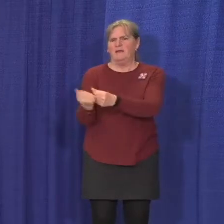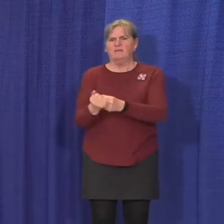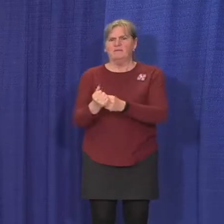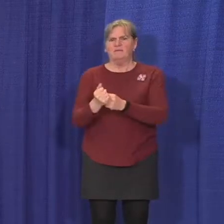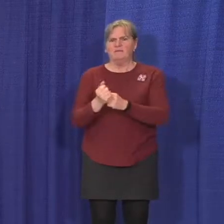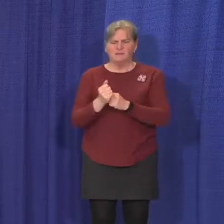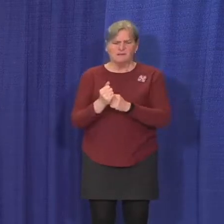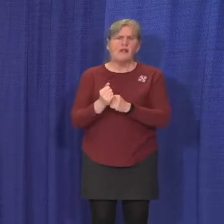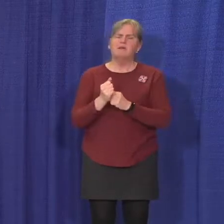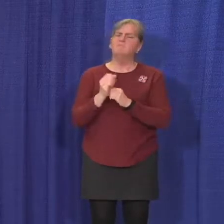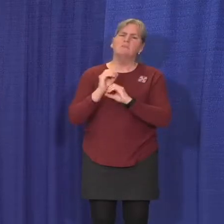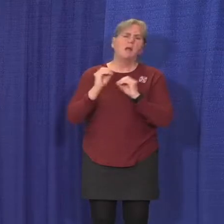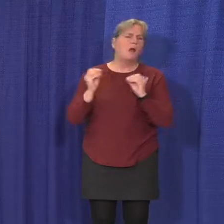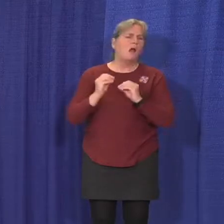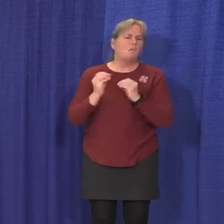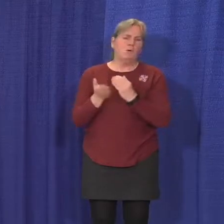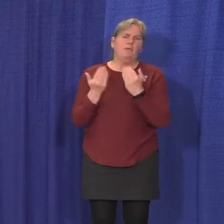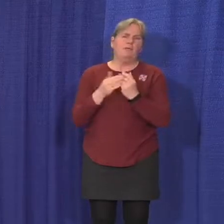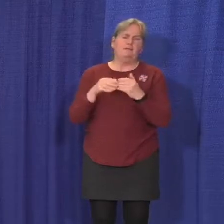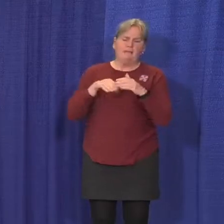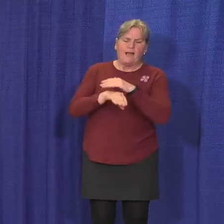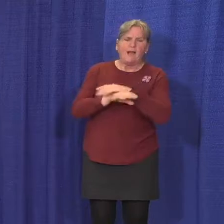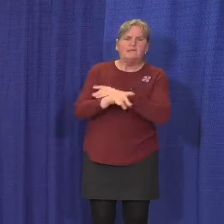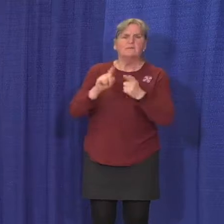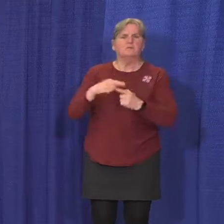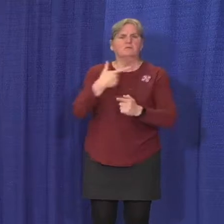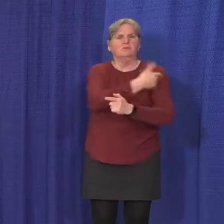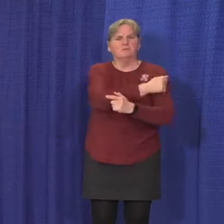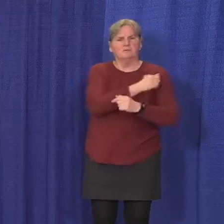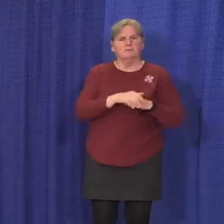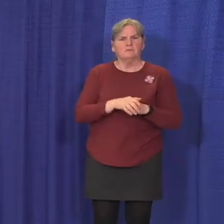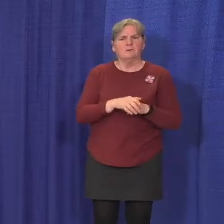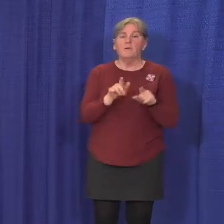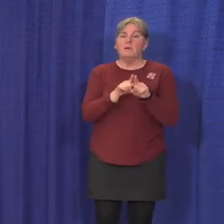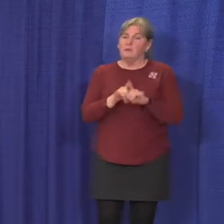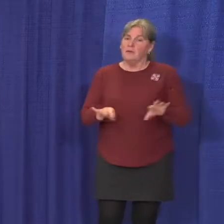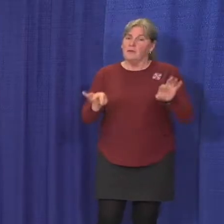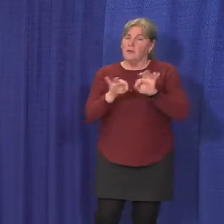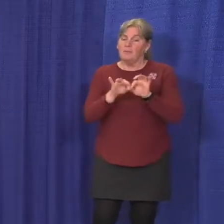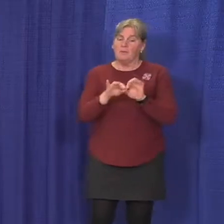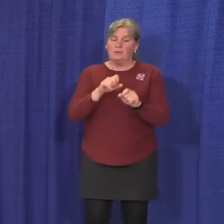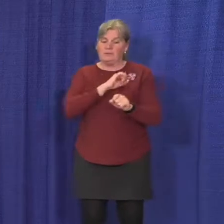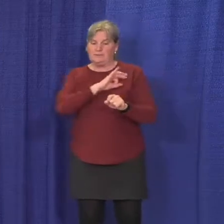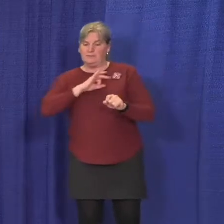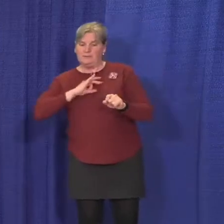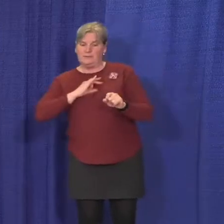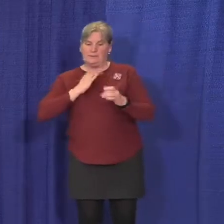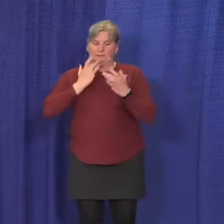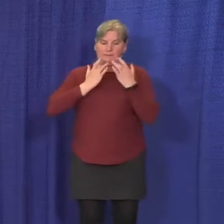efficient and low barrier access to the vaccine whilst being